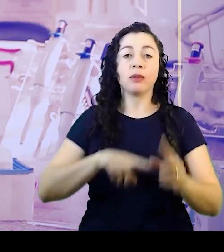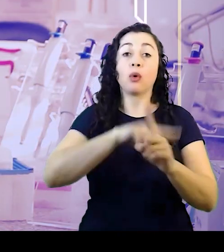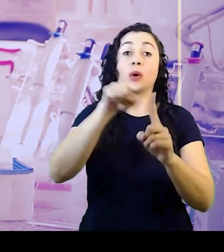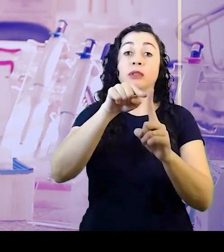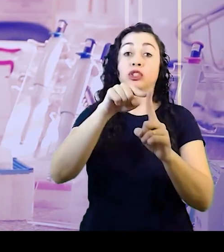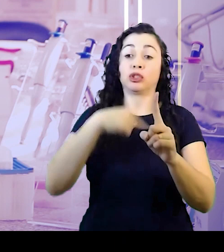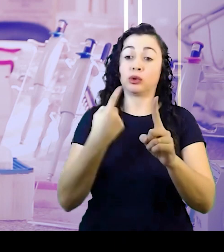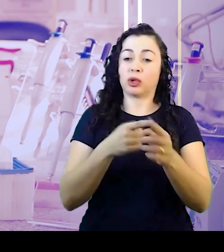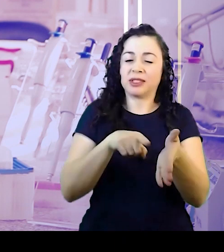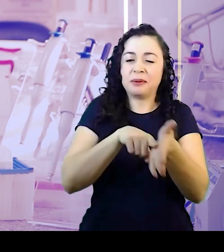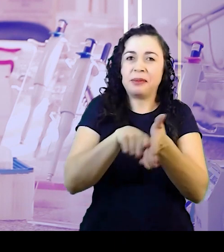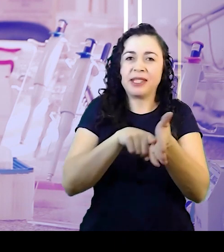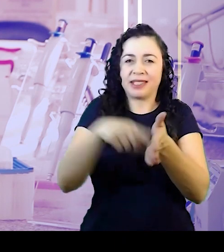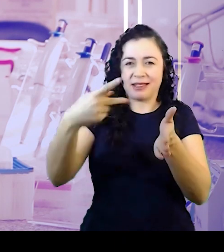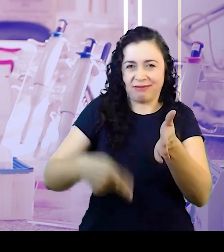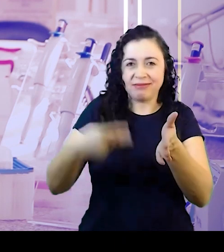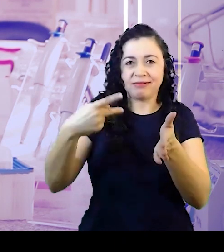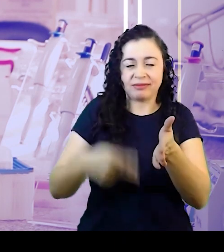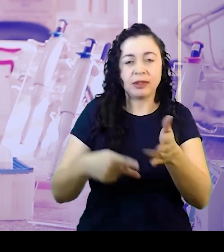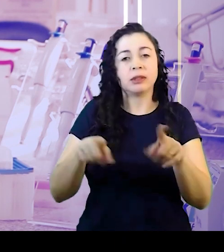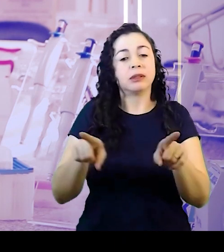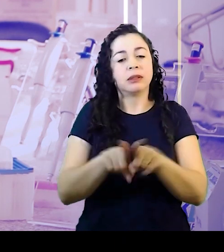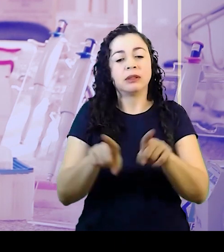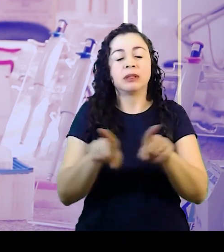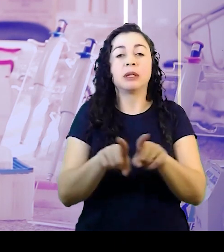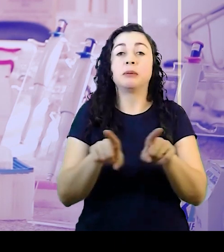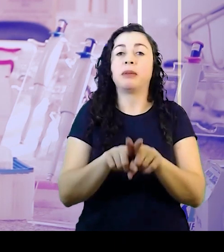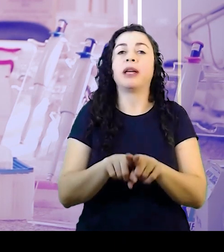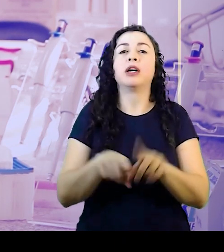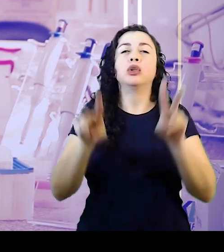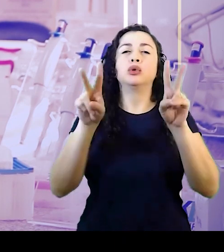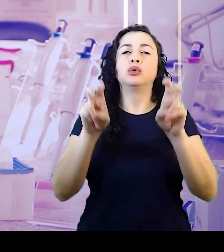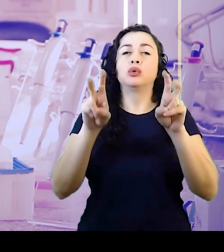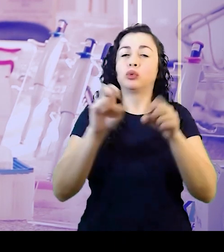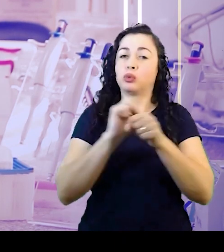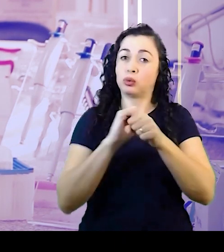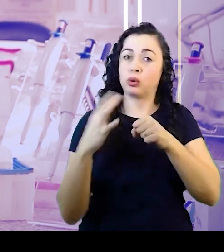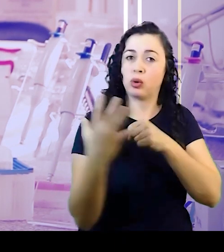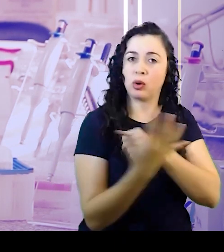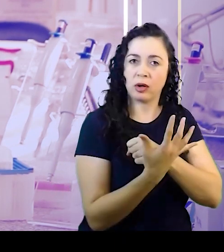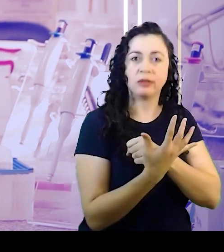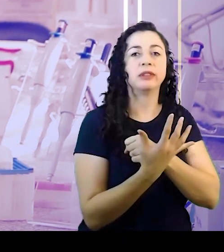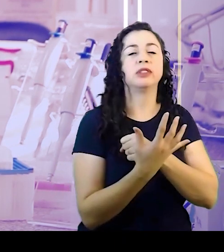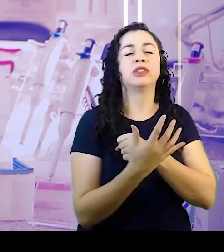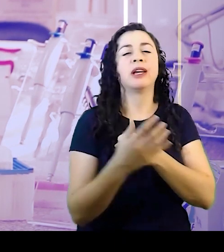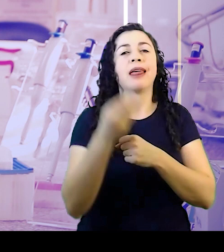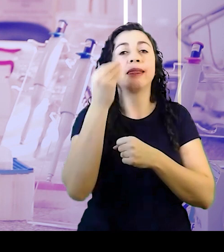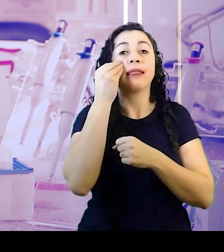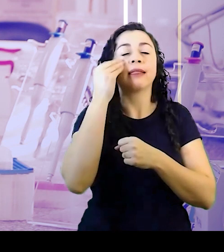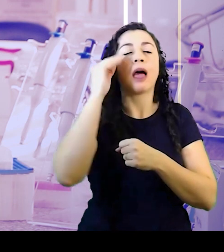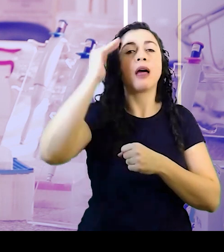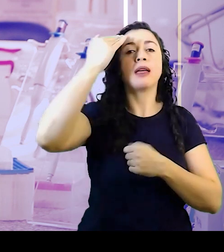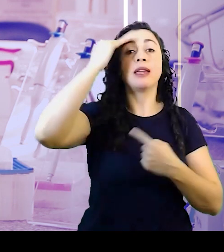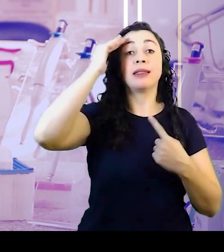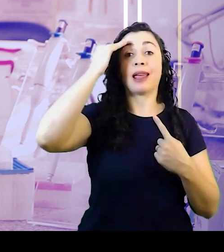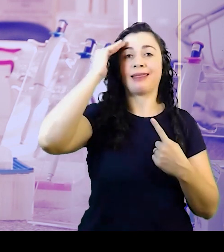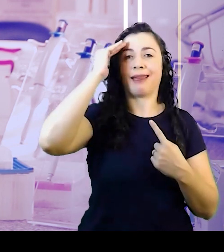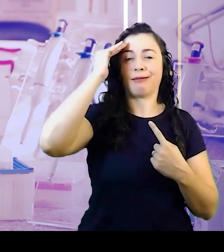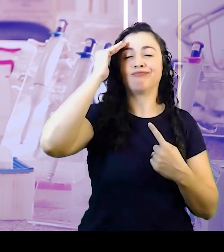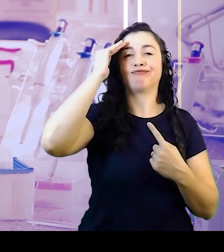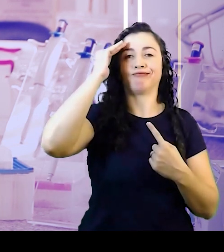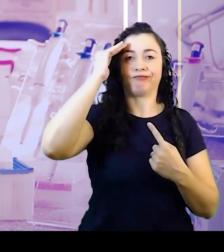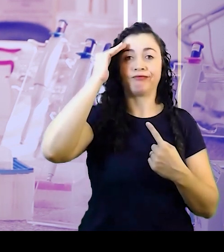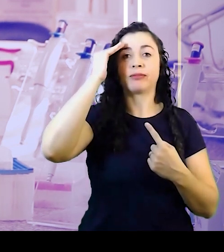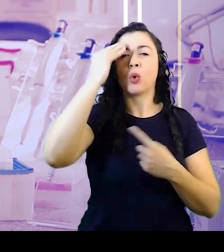The objective of our research with Covid is to try to understand how the virus